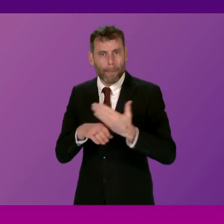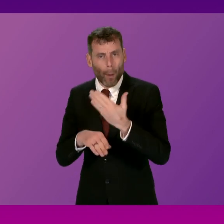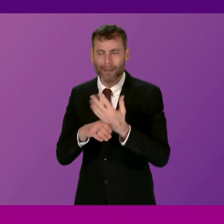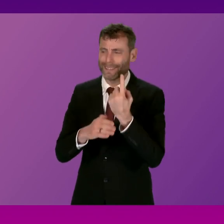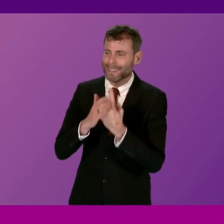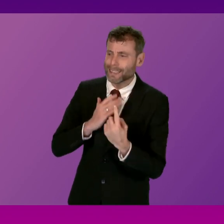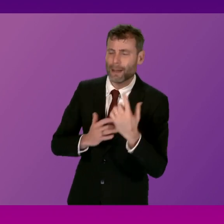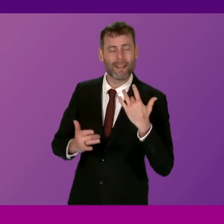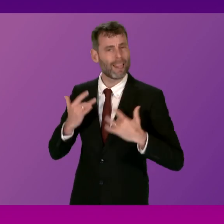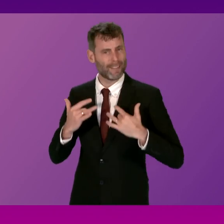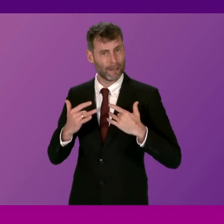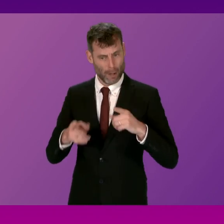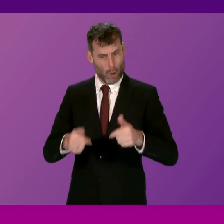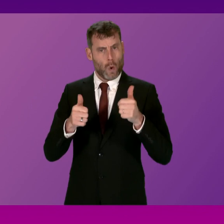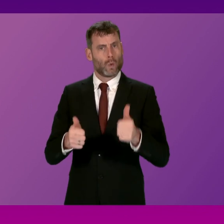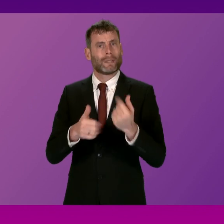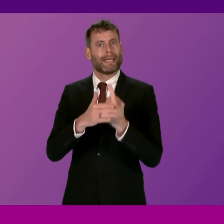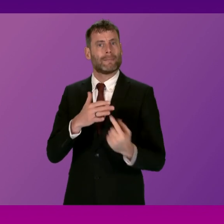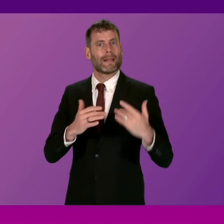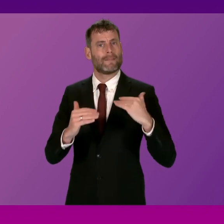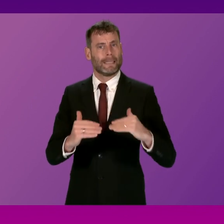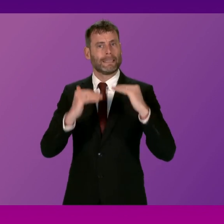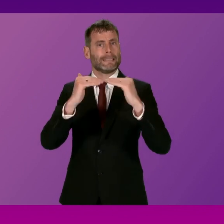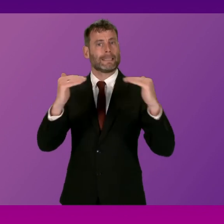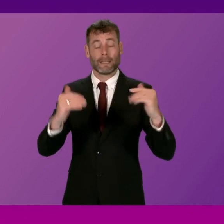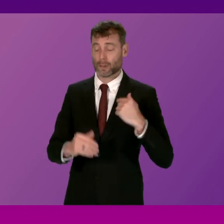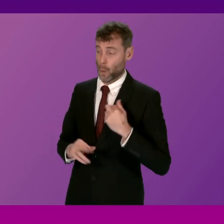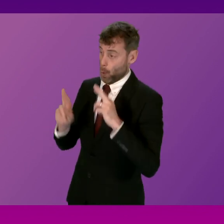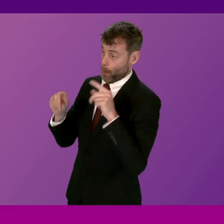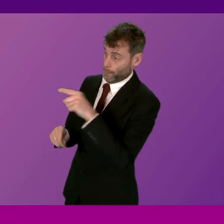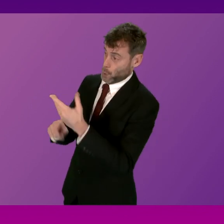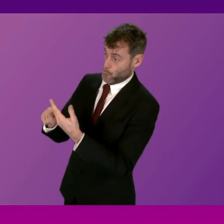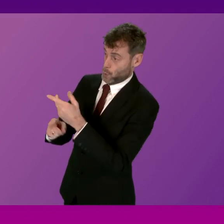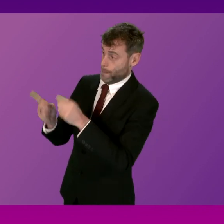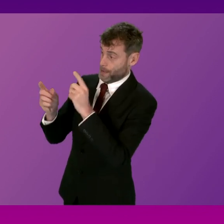I hope that the minister, who is in a relatively new role, will take on board the opportunity